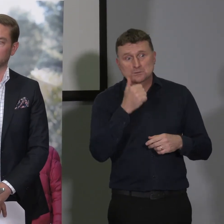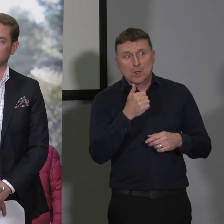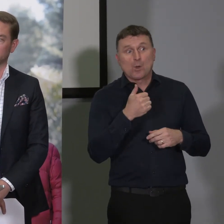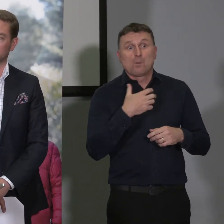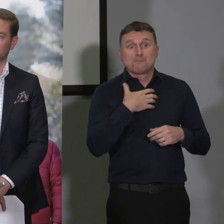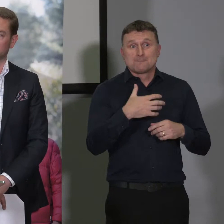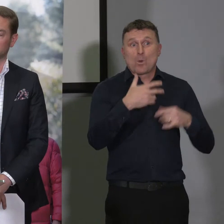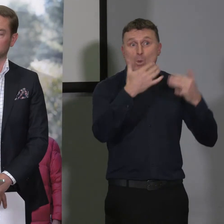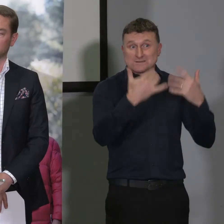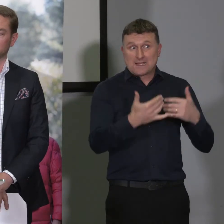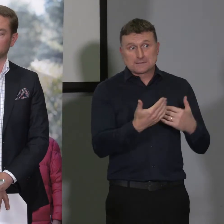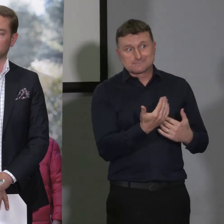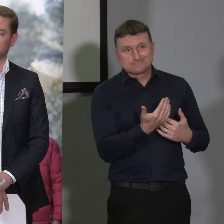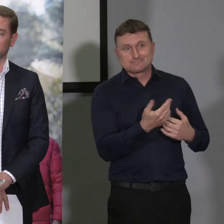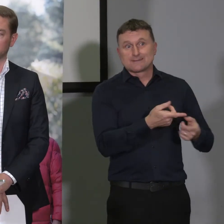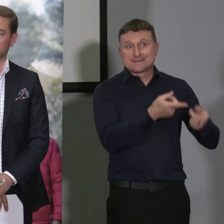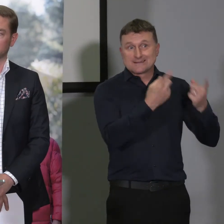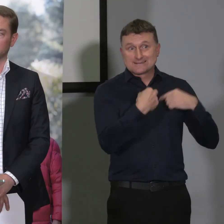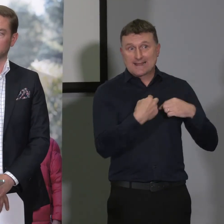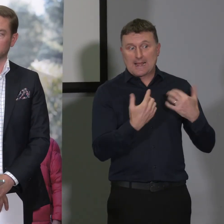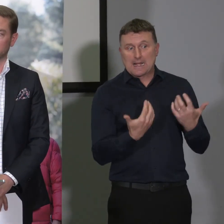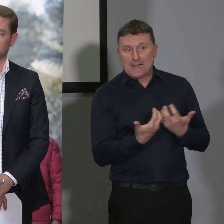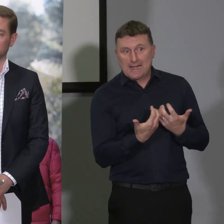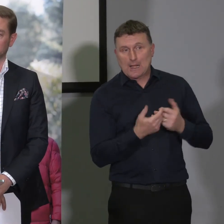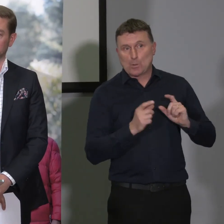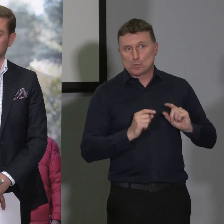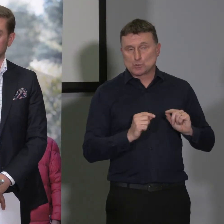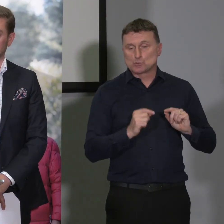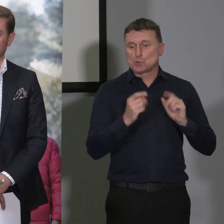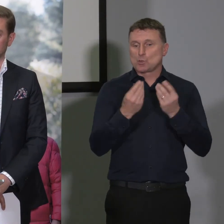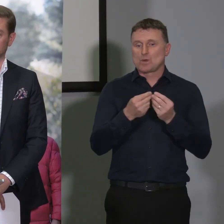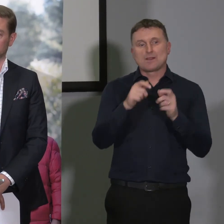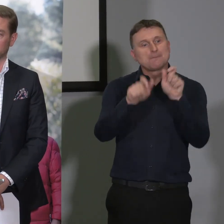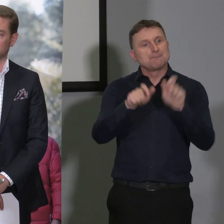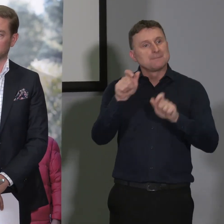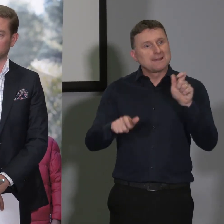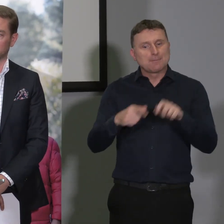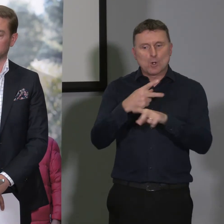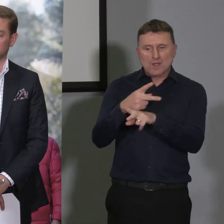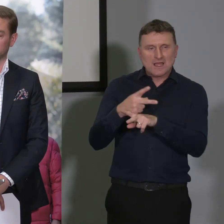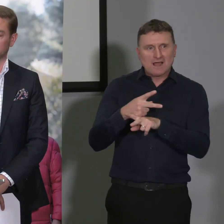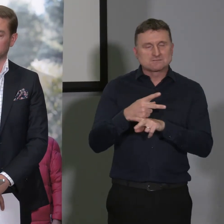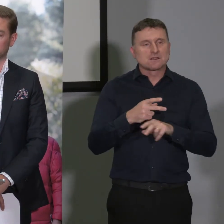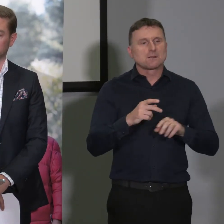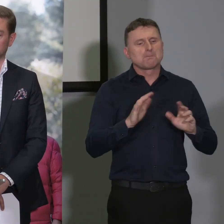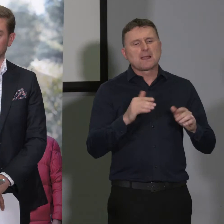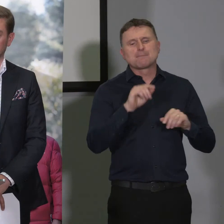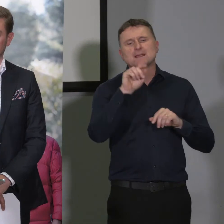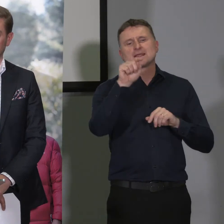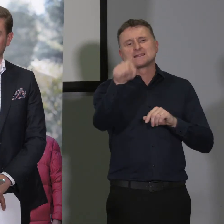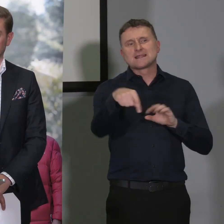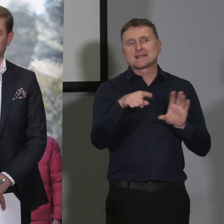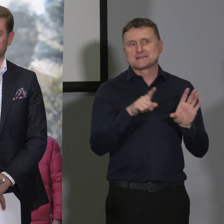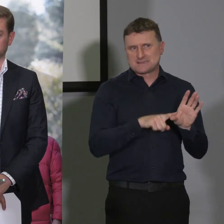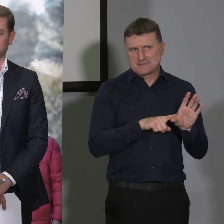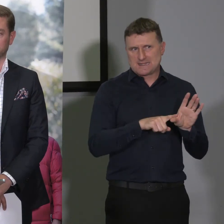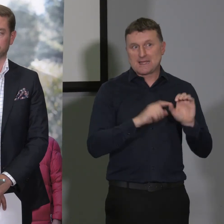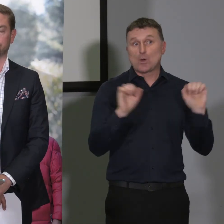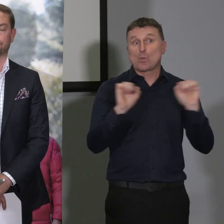disease and start to reduce as well? Once we get more data on it, we may review our booster